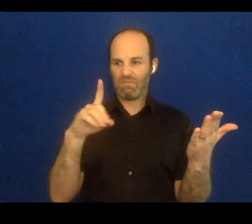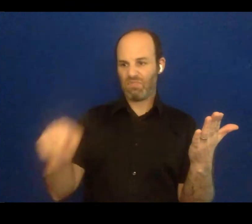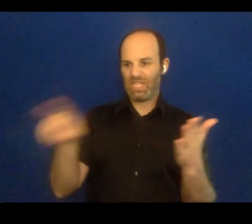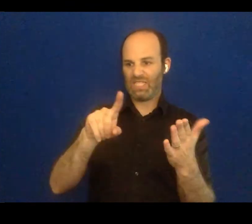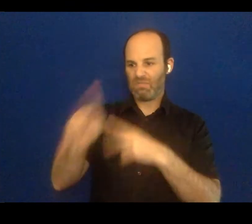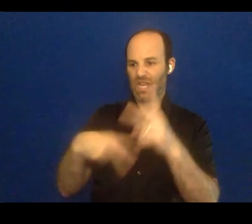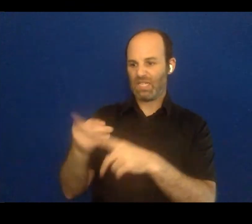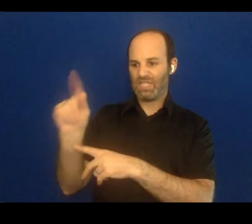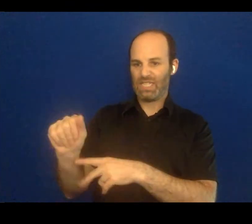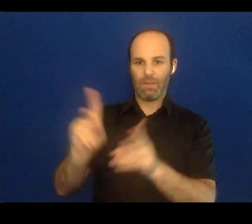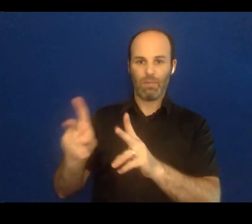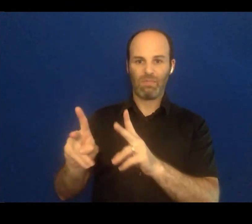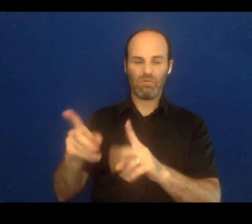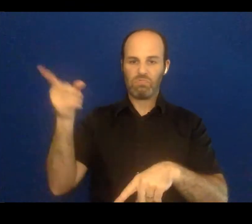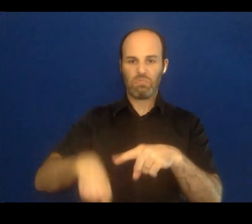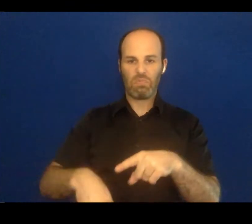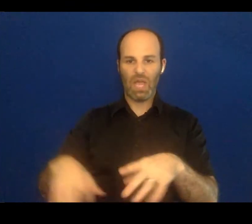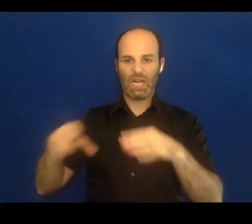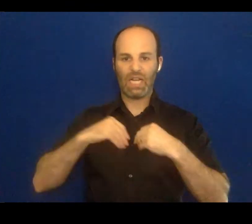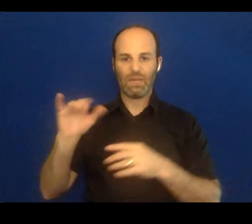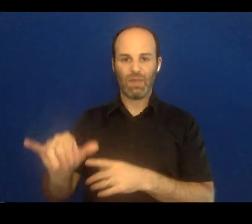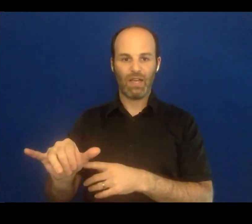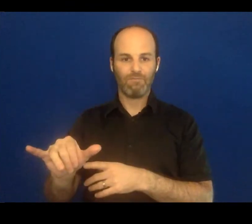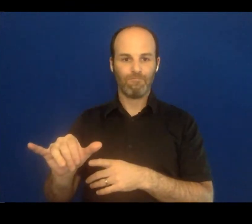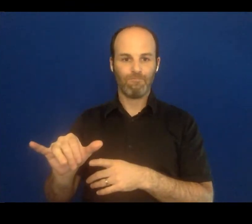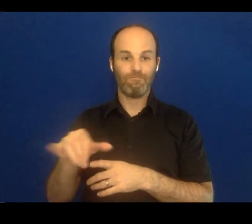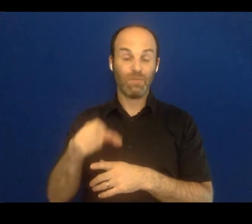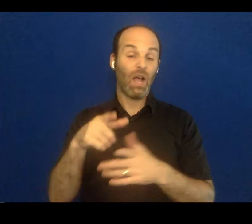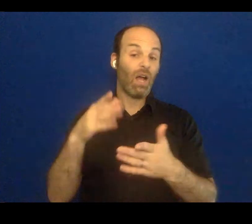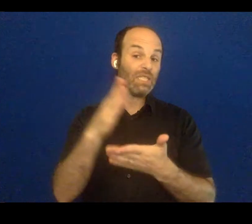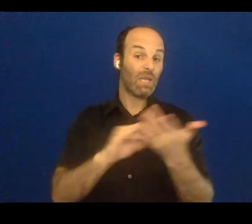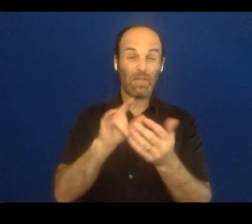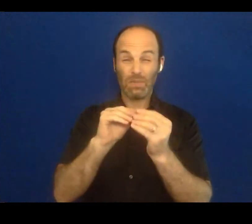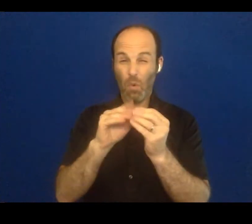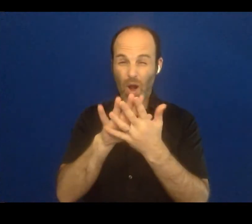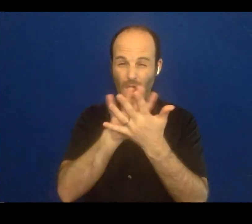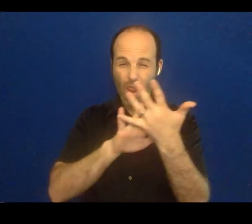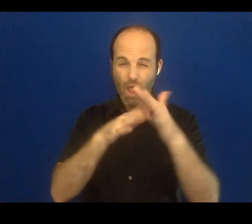PEOPLES ARE EXCLUDED FROM THESE THINGS. IT IS LESS OF IN YOUR FACE